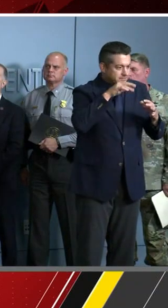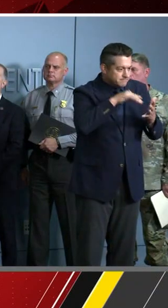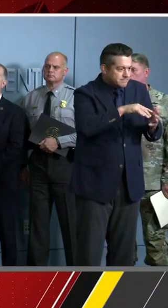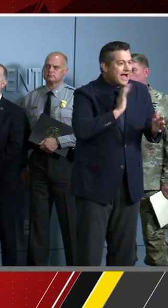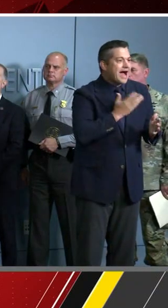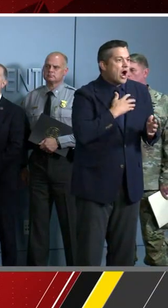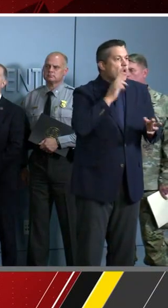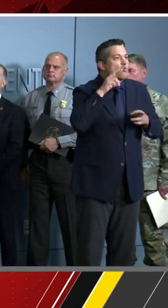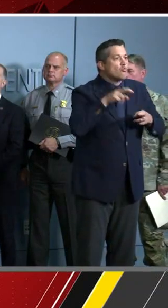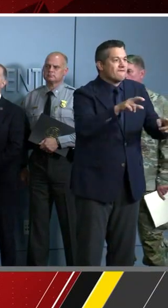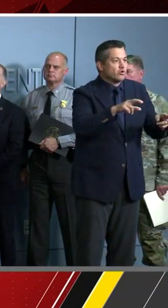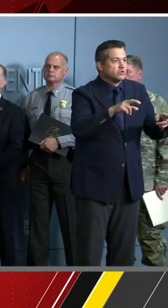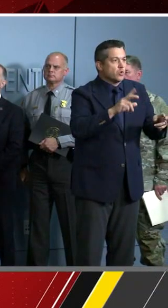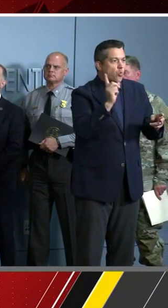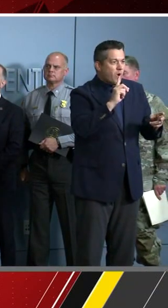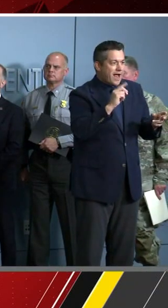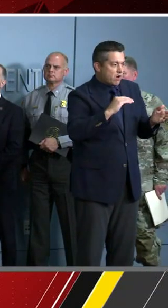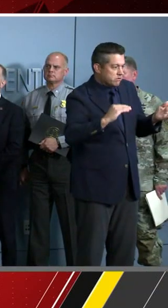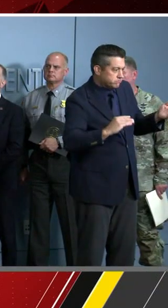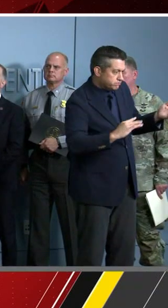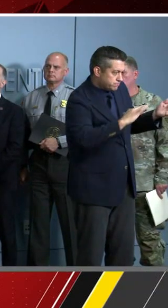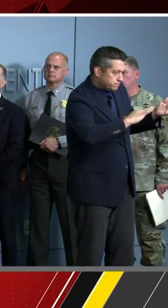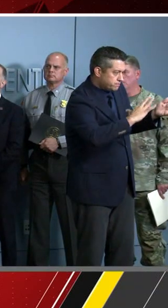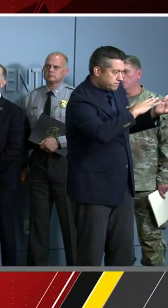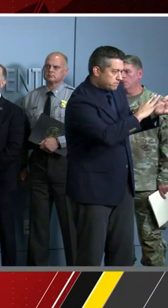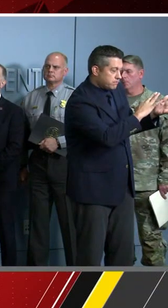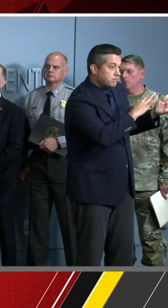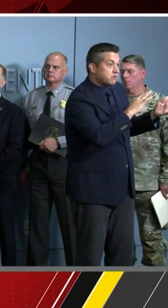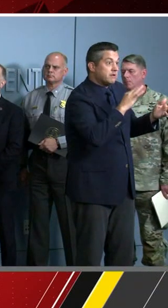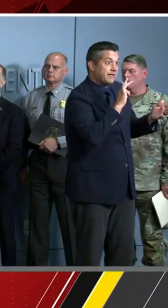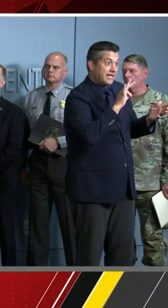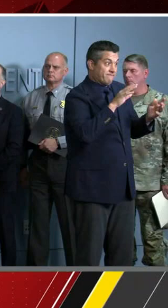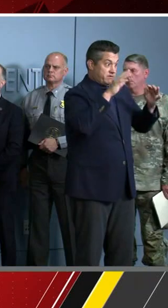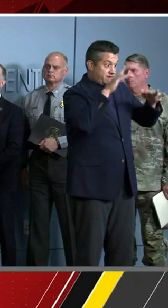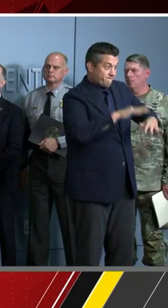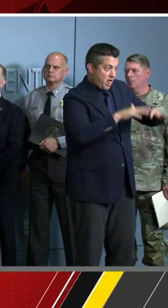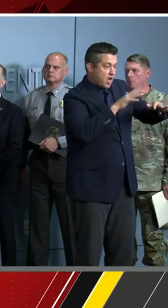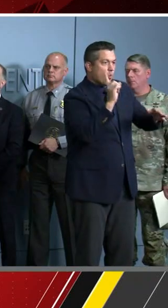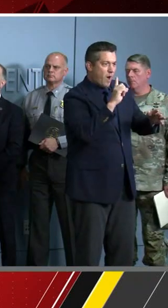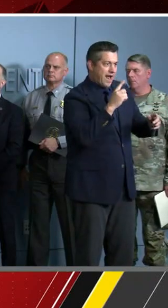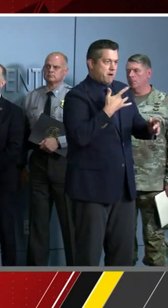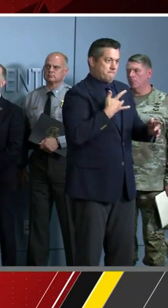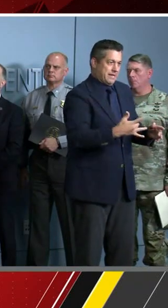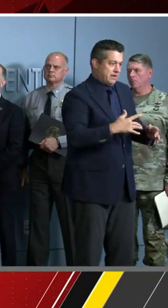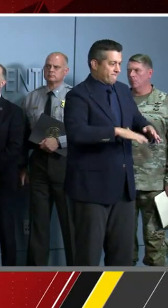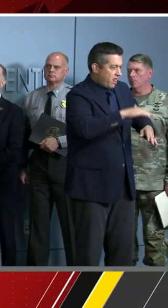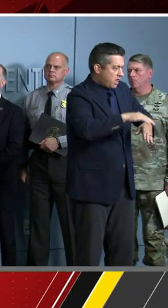where they were in potential